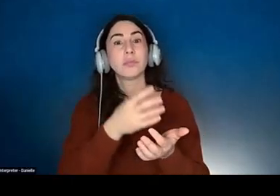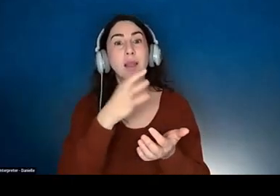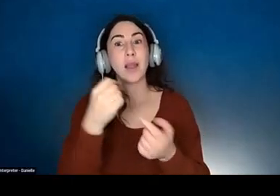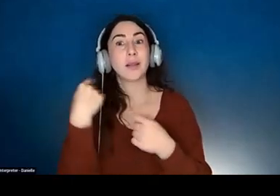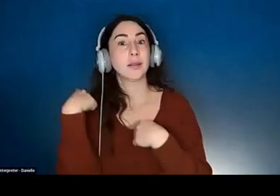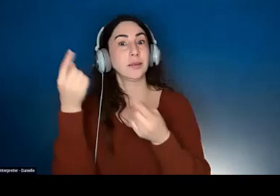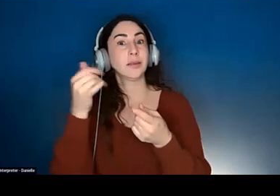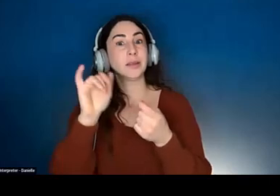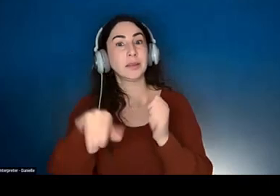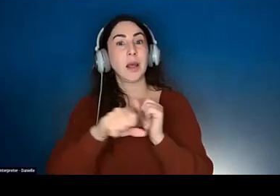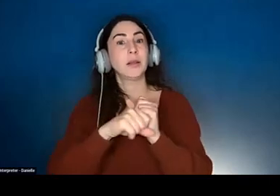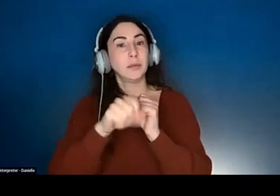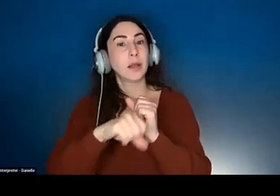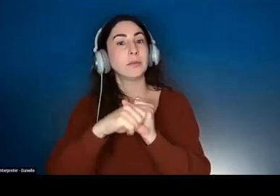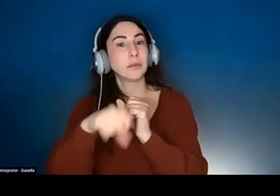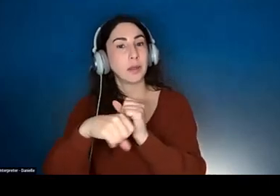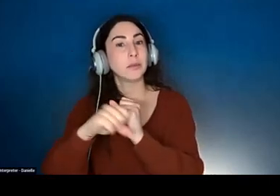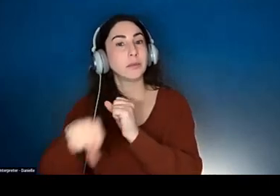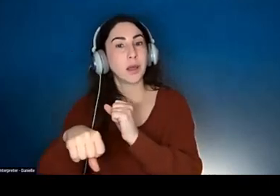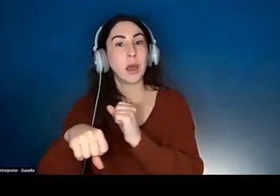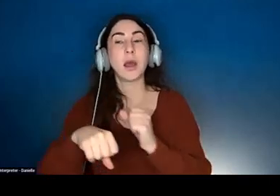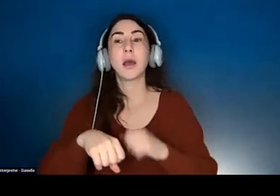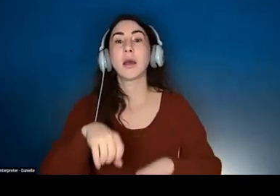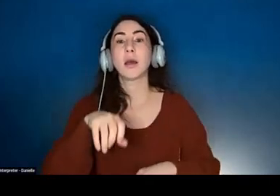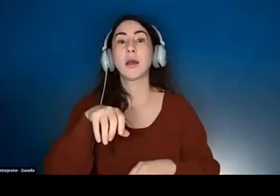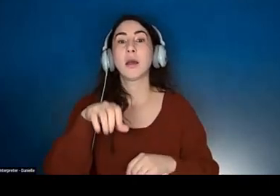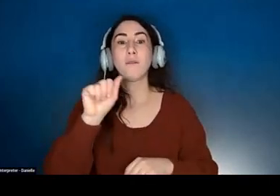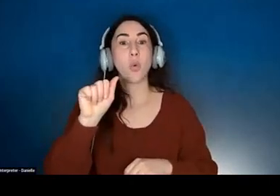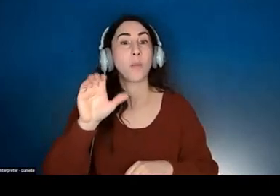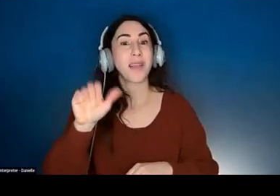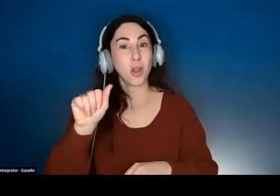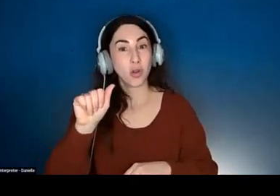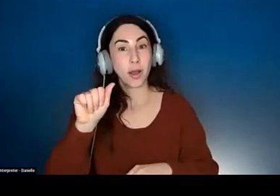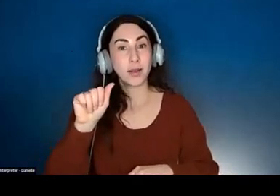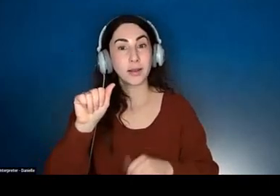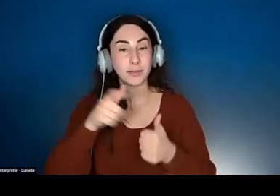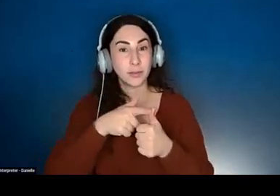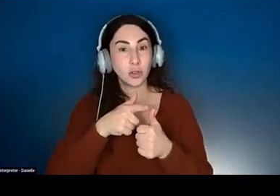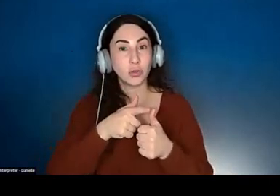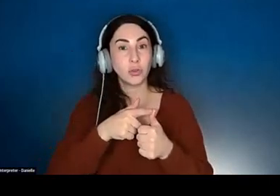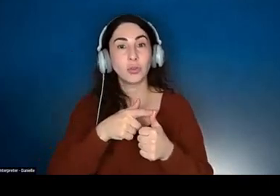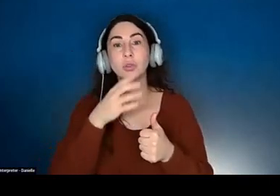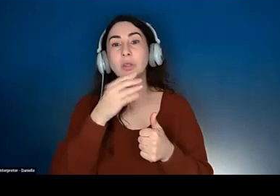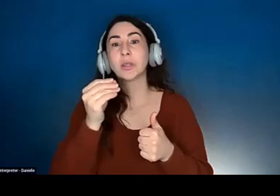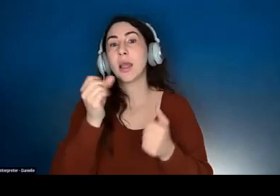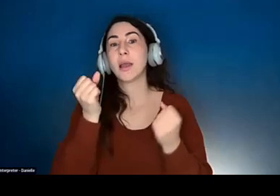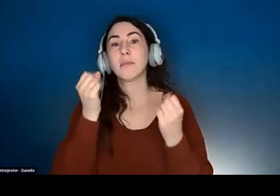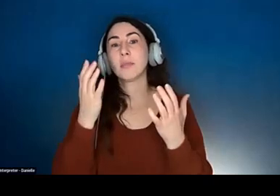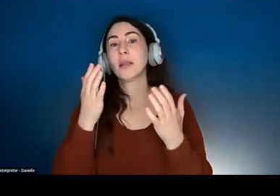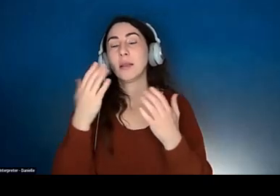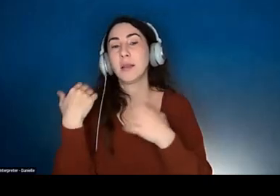first through the Affordable Care Act and then in many health extenders packages since.